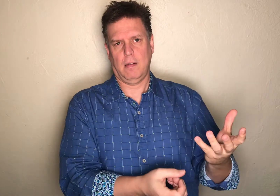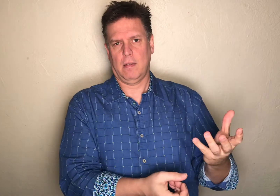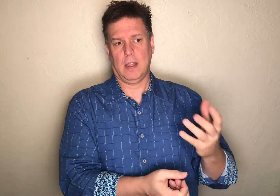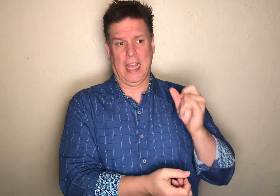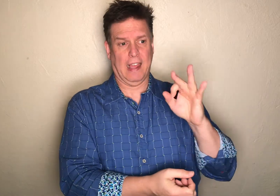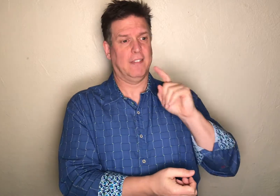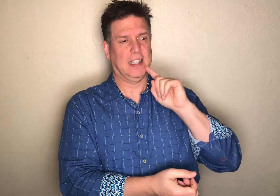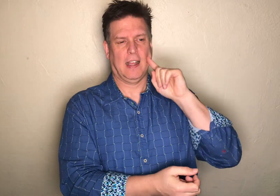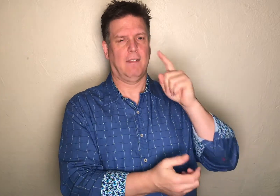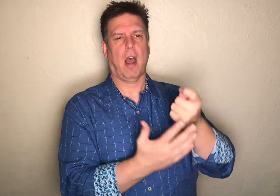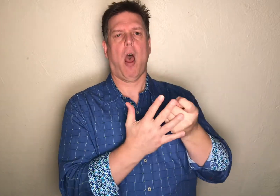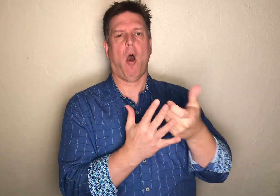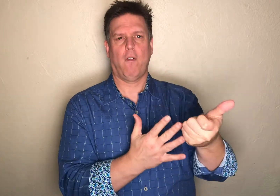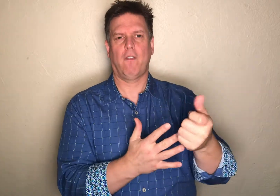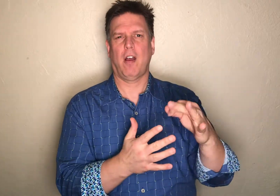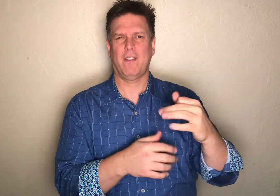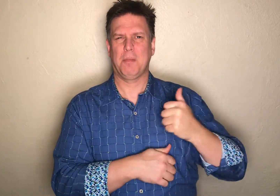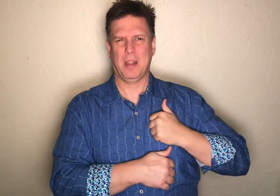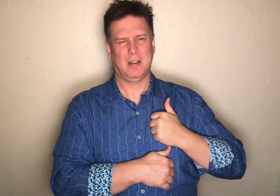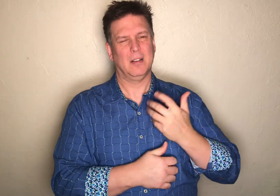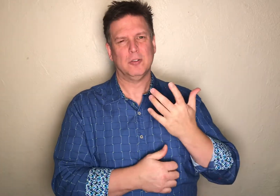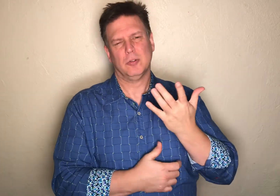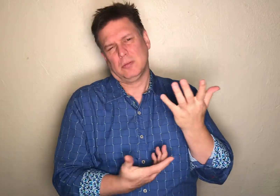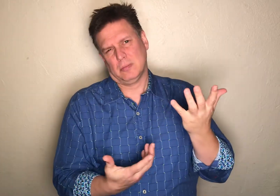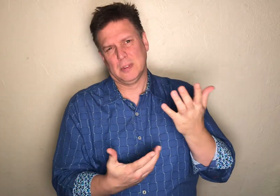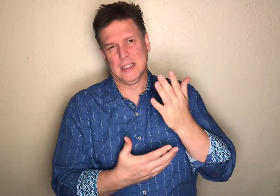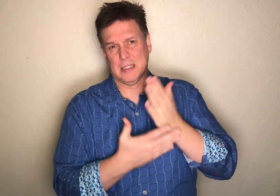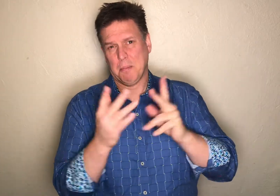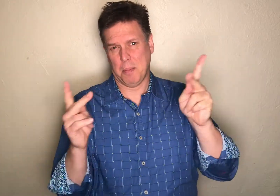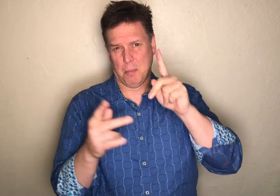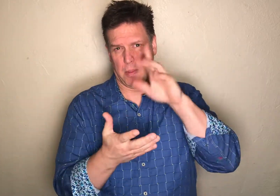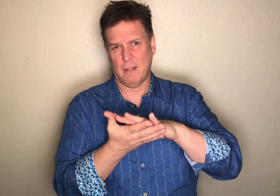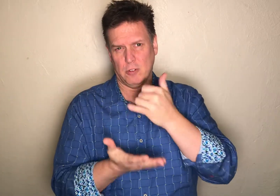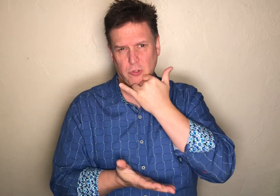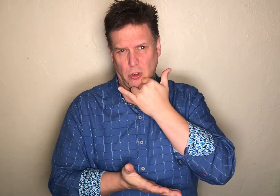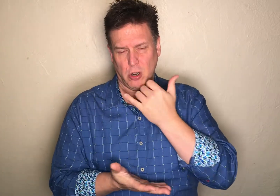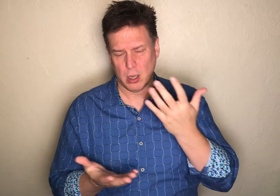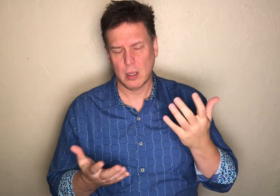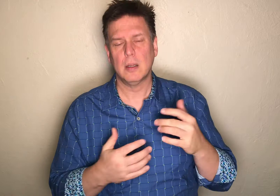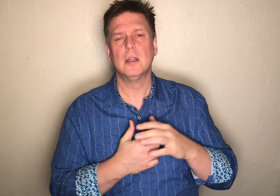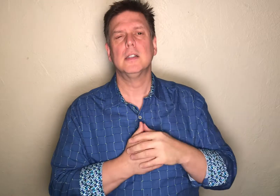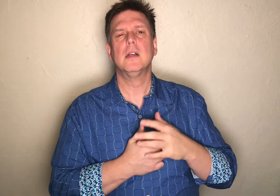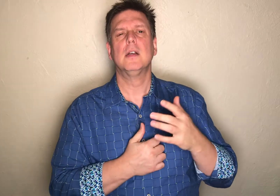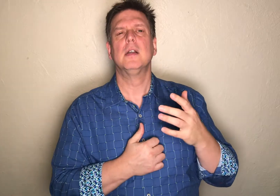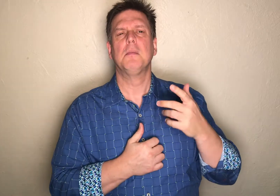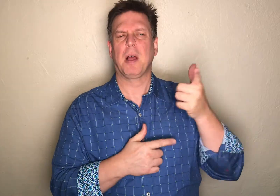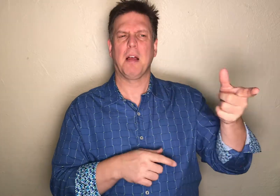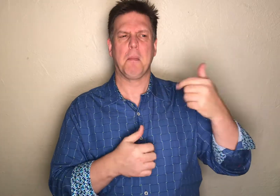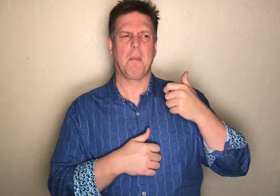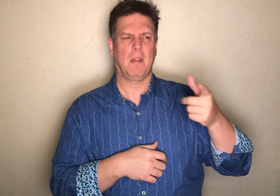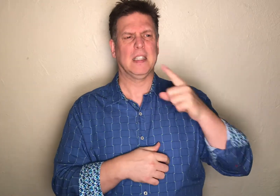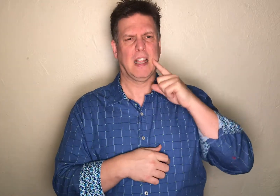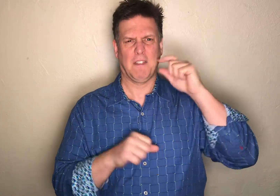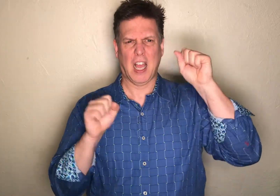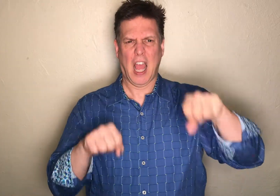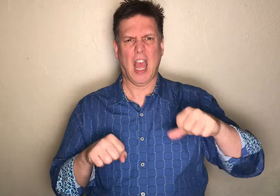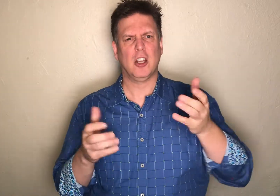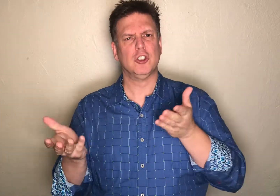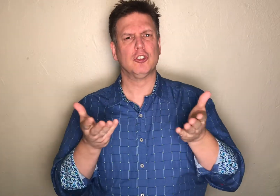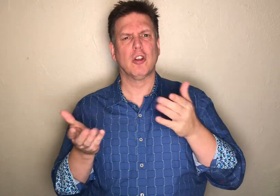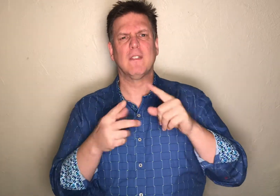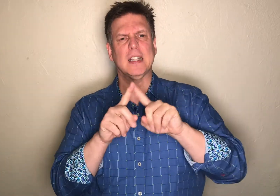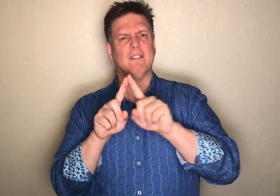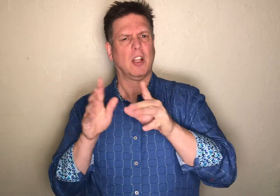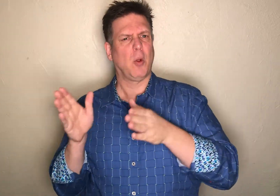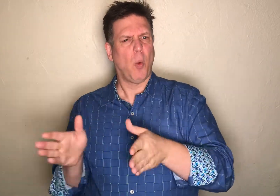deaf people to serve they're rejected and you know that's wrong because they